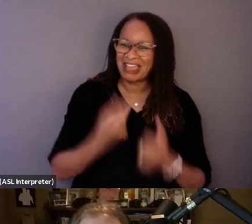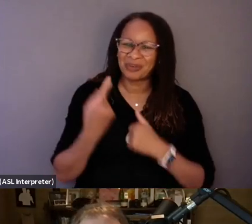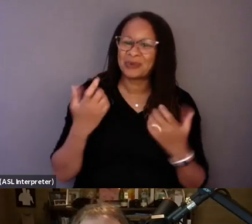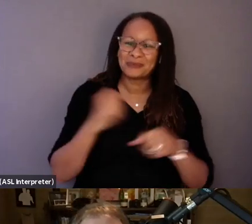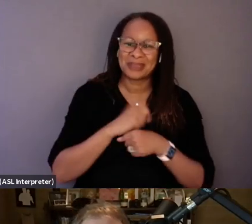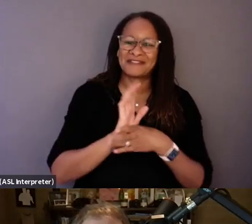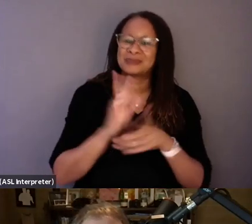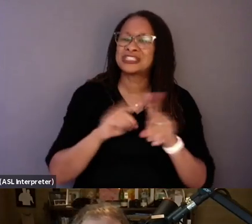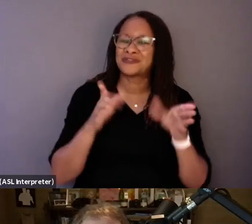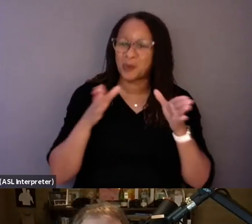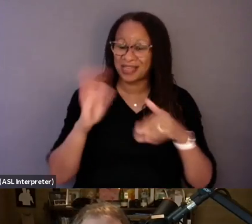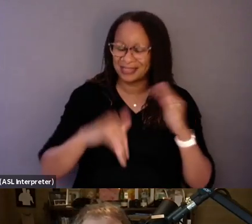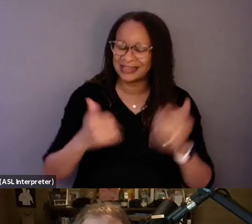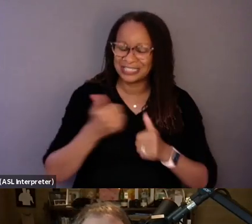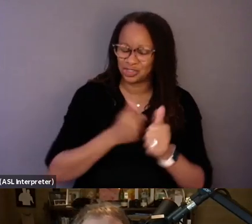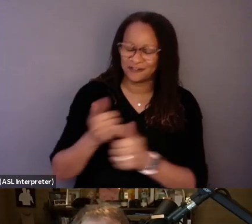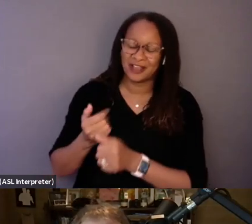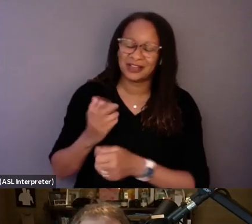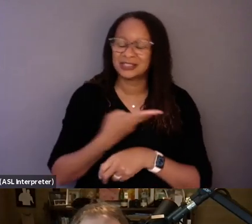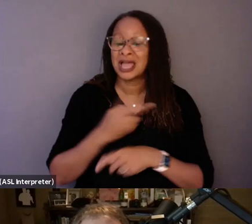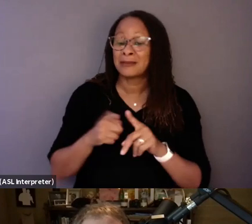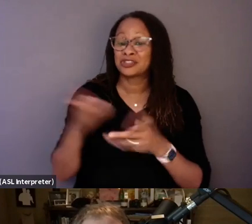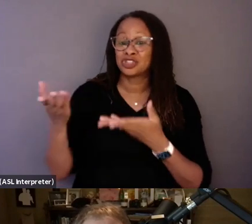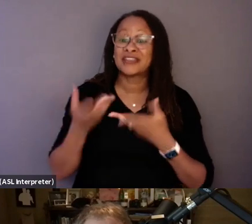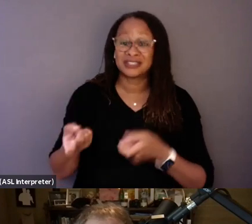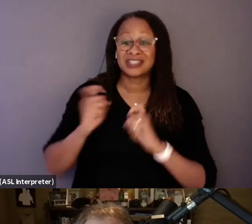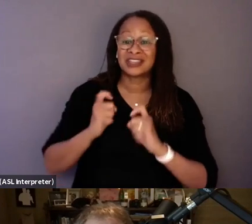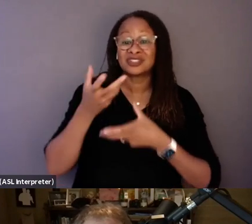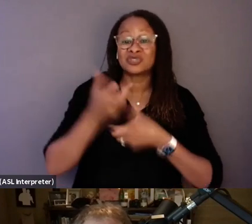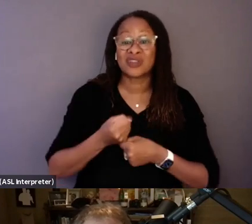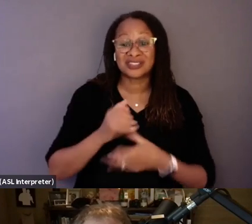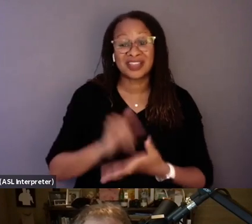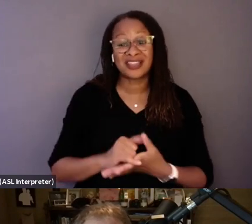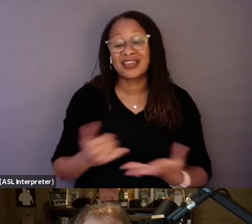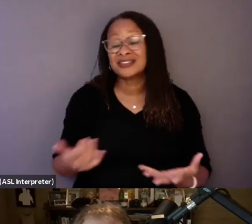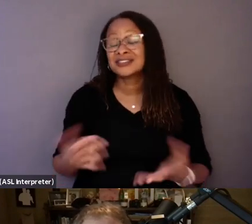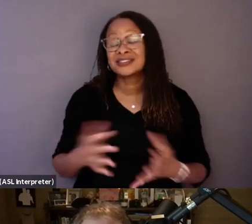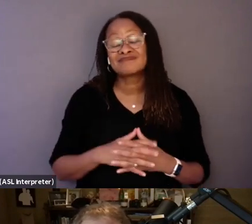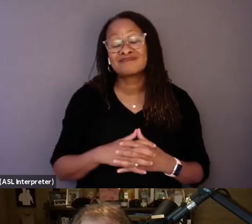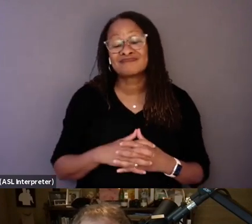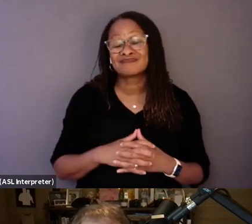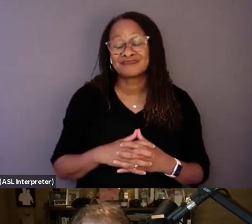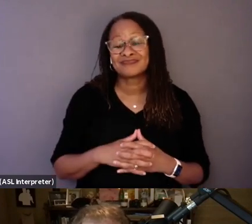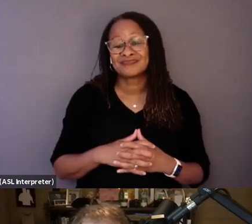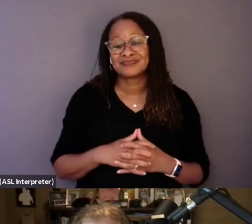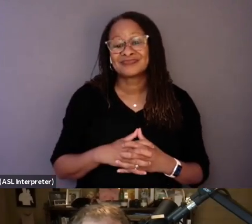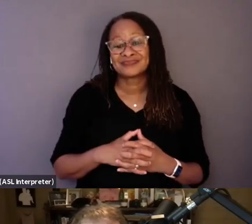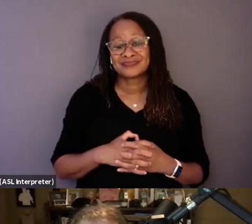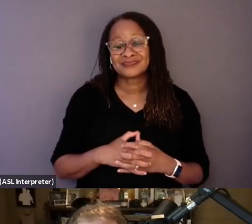But, Judy, she gave us the gift of trust and that's love.